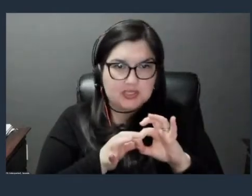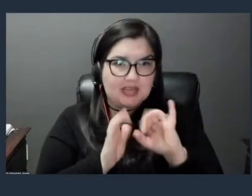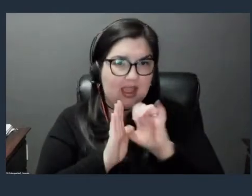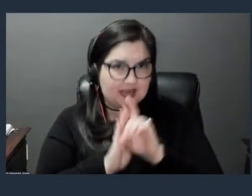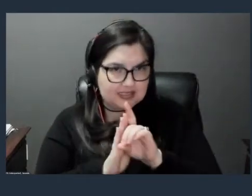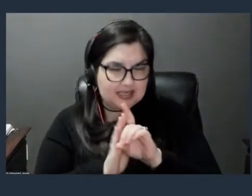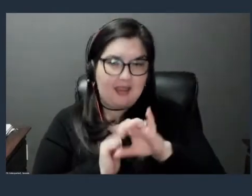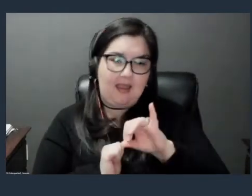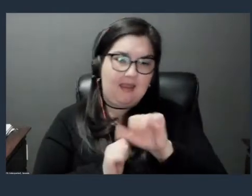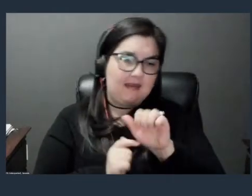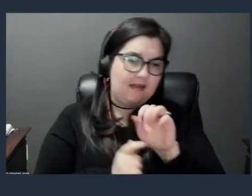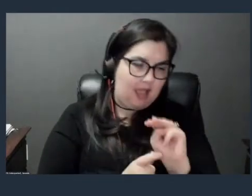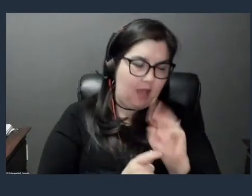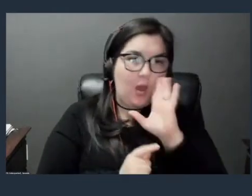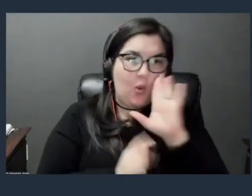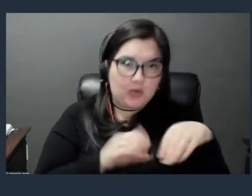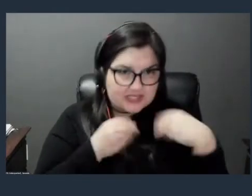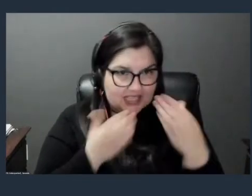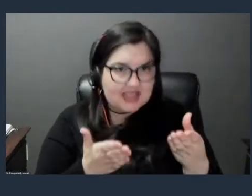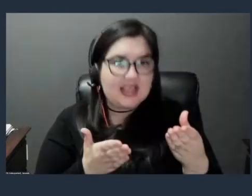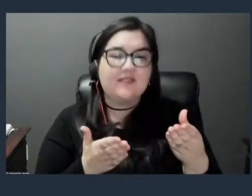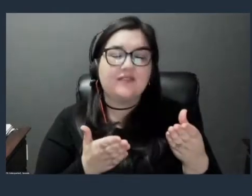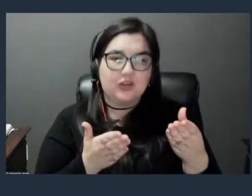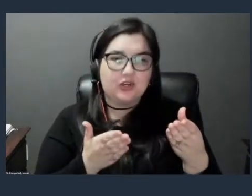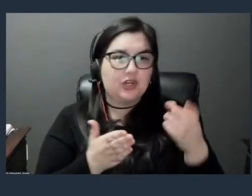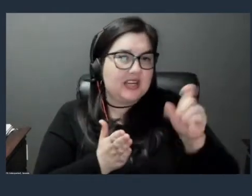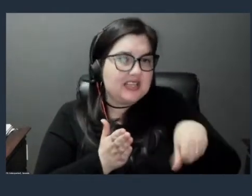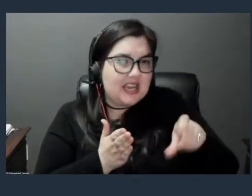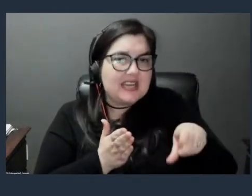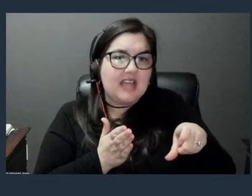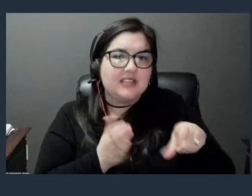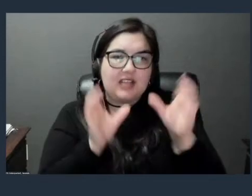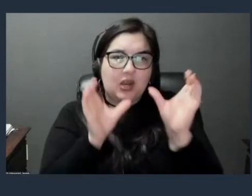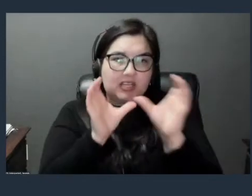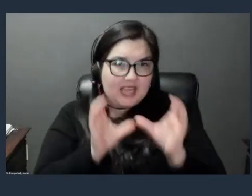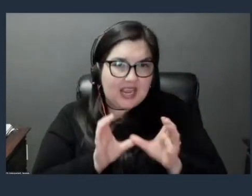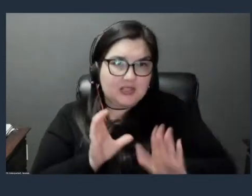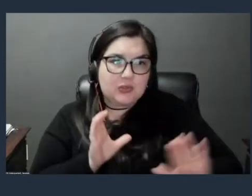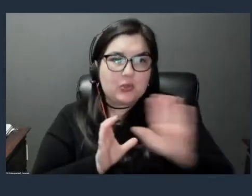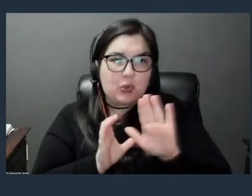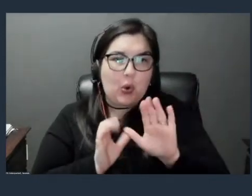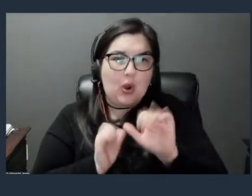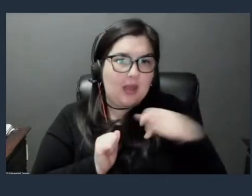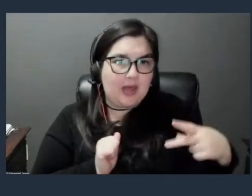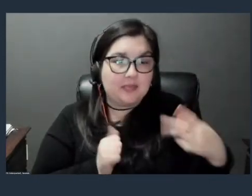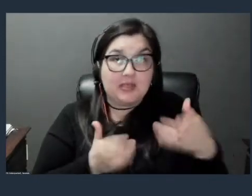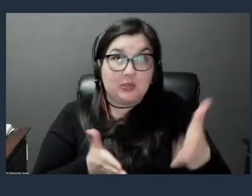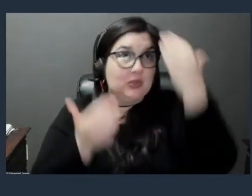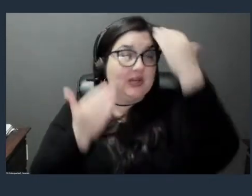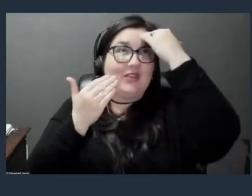and they'll deliver the necessary credentials to your application. Often you don't even know this is happening, 'cause you're using an RSDK